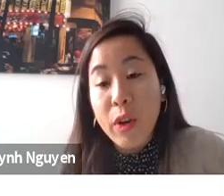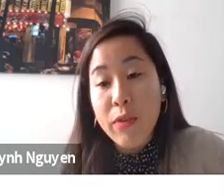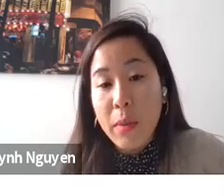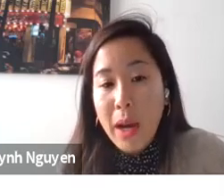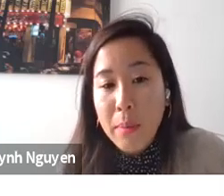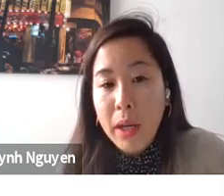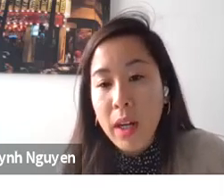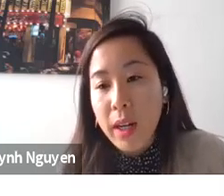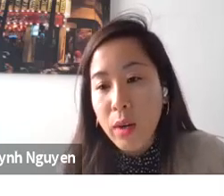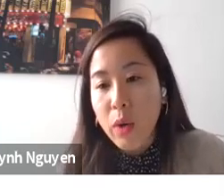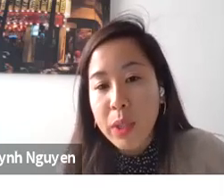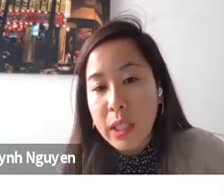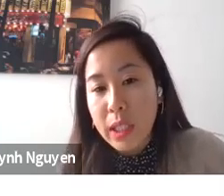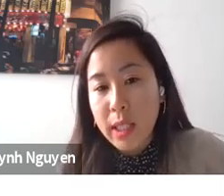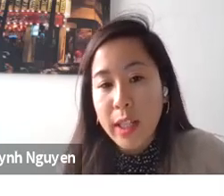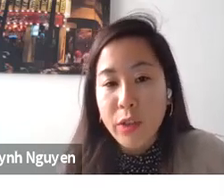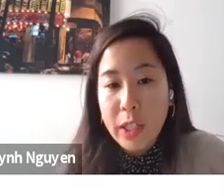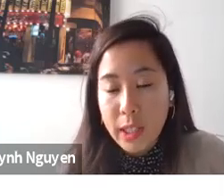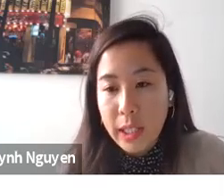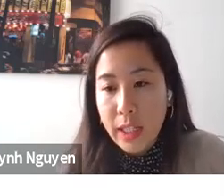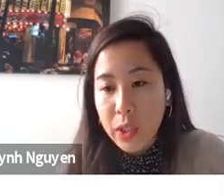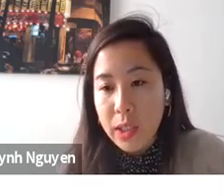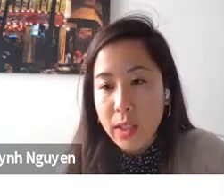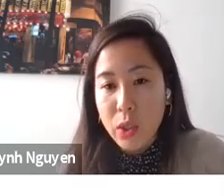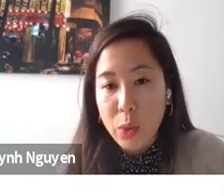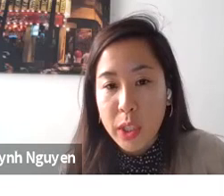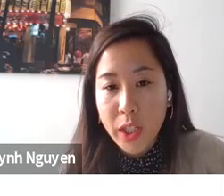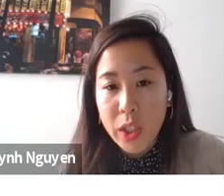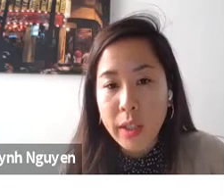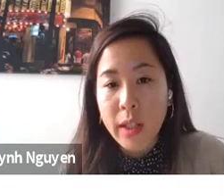we've heard from Amber how OPDs are increasingly interested in social protection